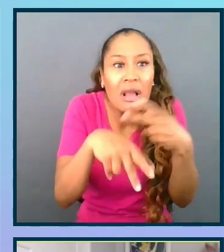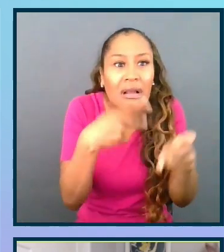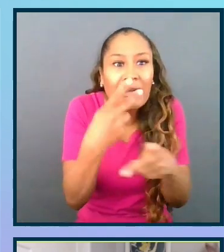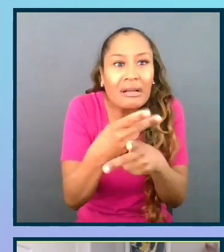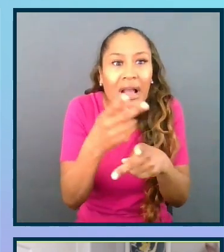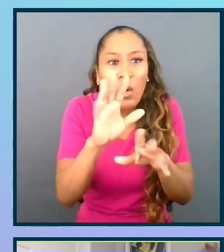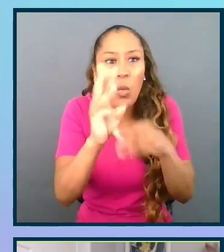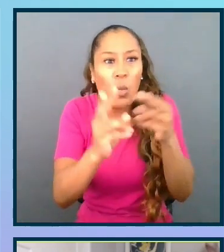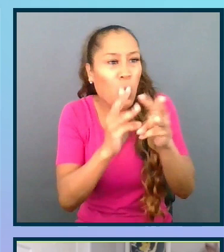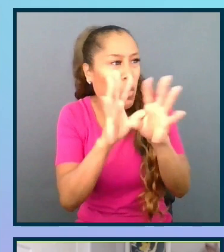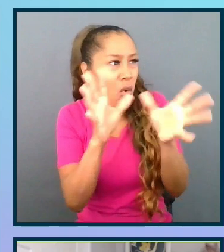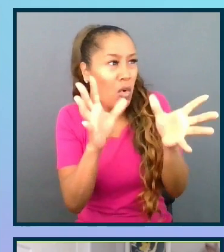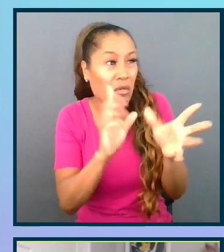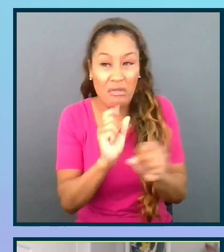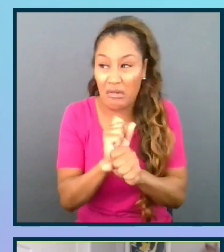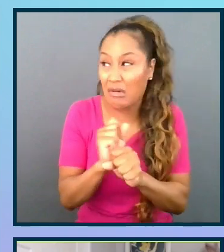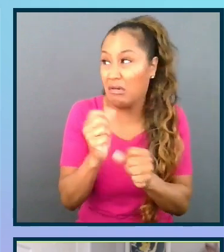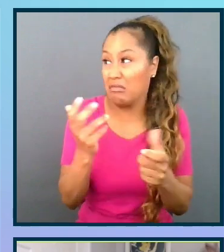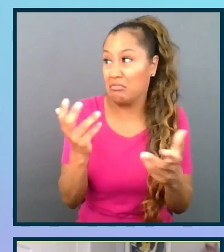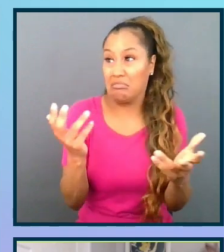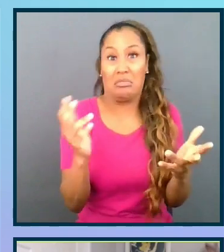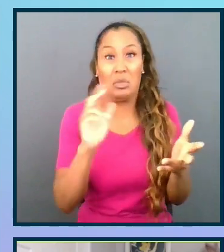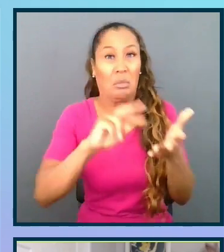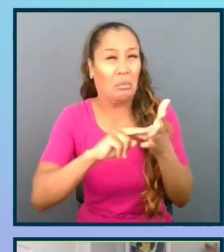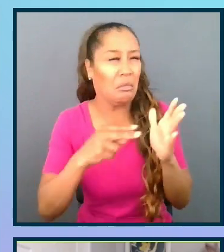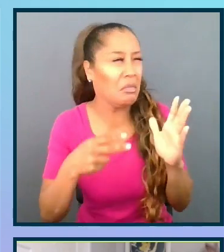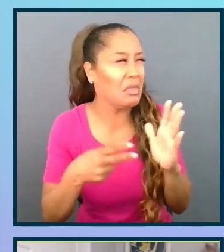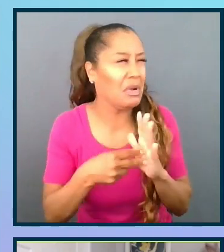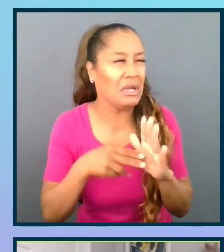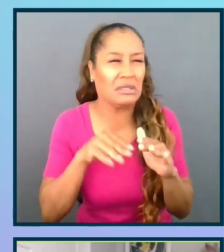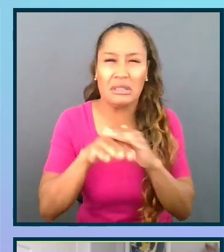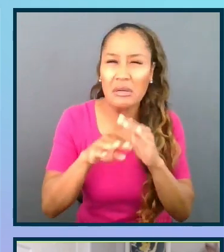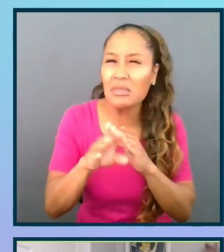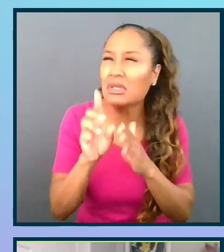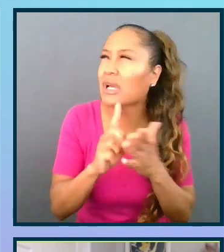Let alone, what it could possibly mean to be an accessibility designer.